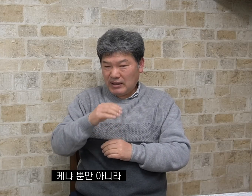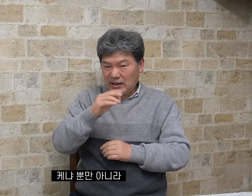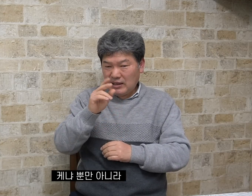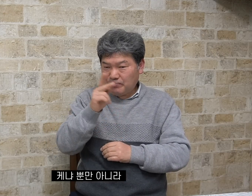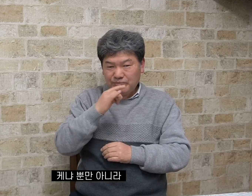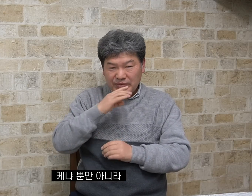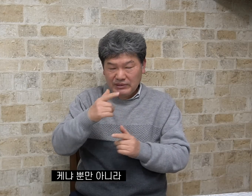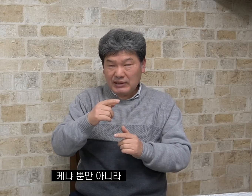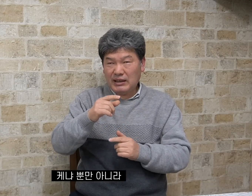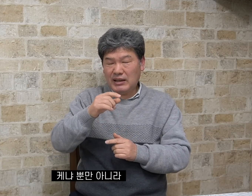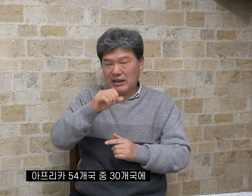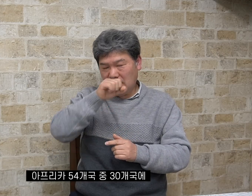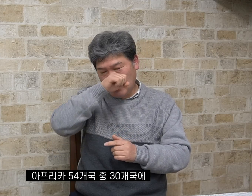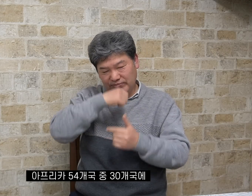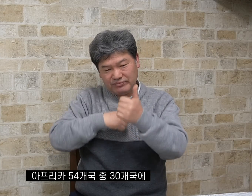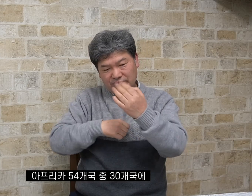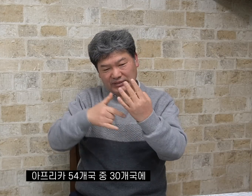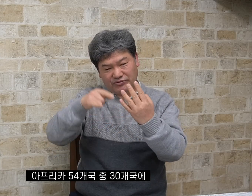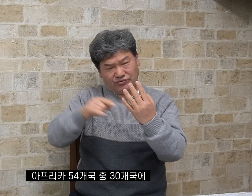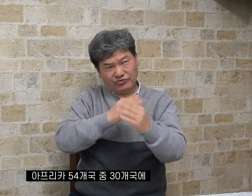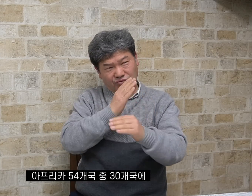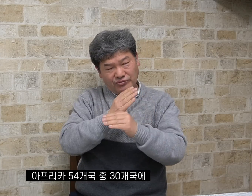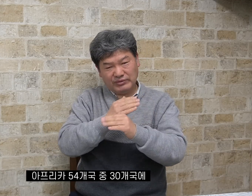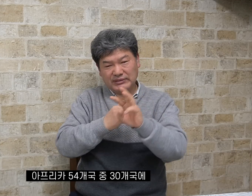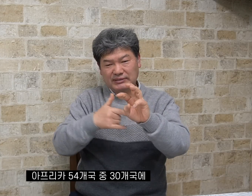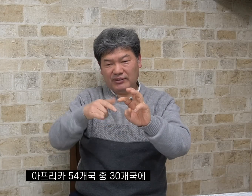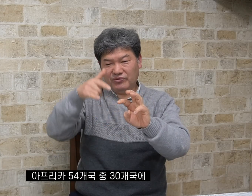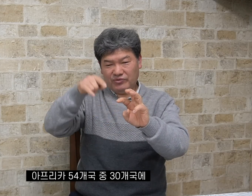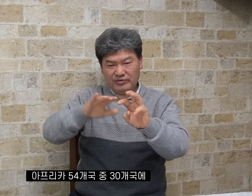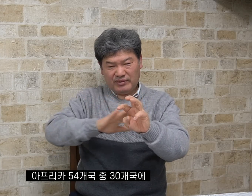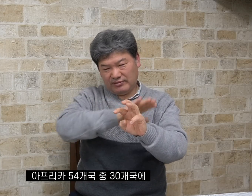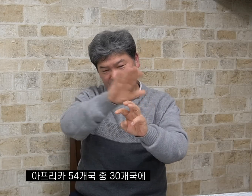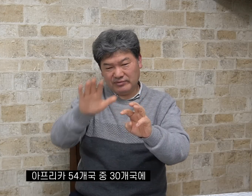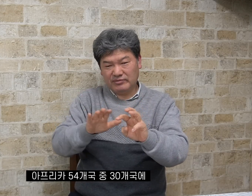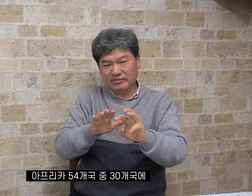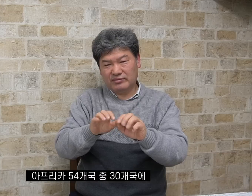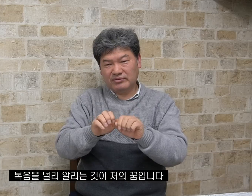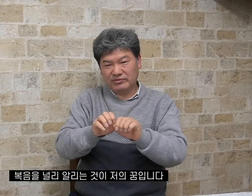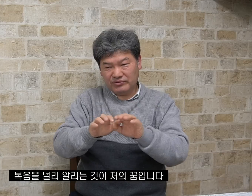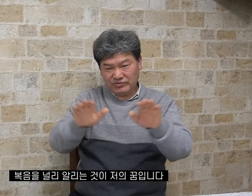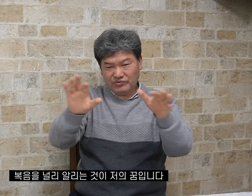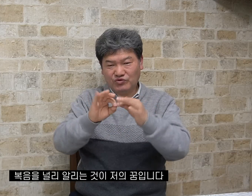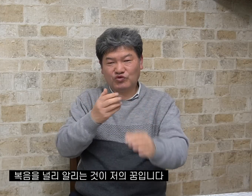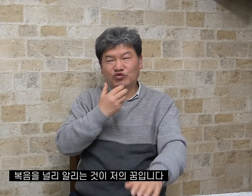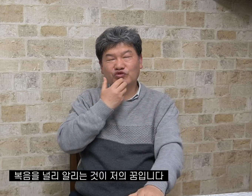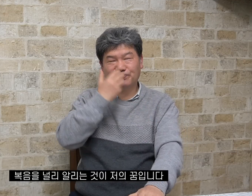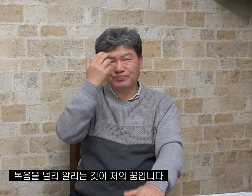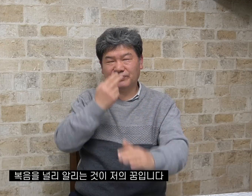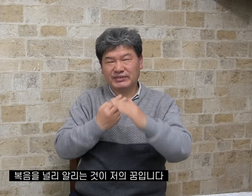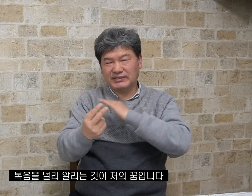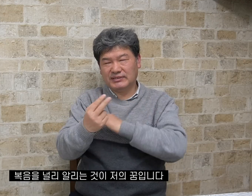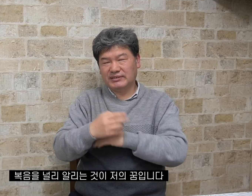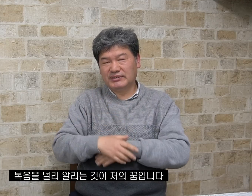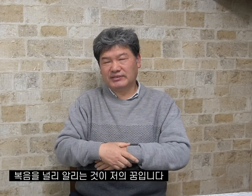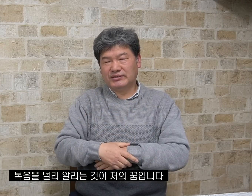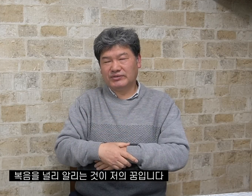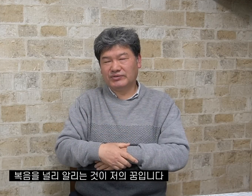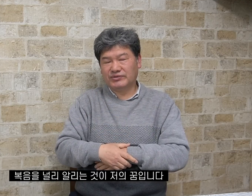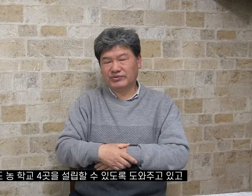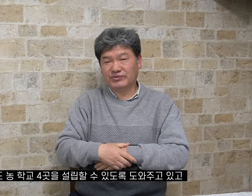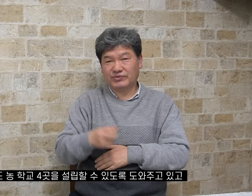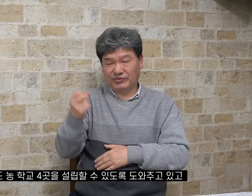It is my dream to spread the gospel not only to Kenya but also to 30 out of 54 African countries.